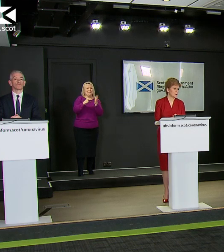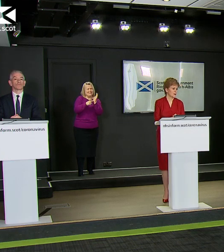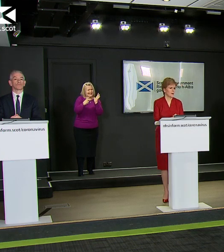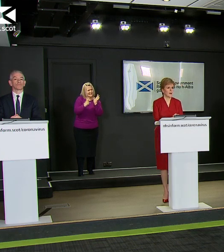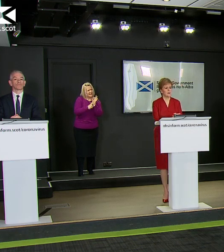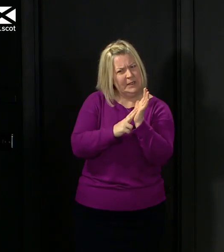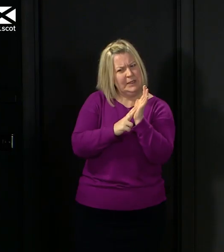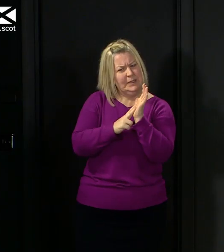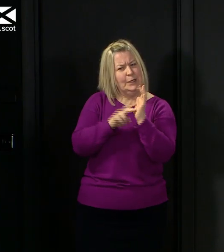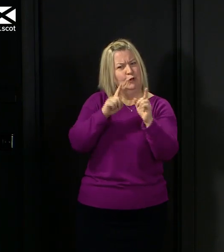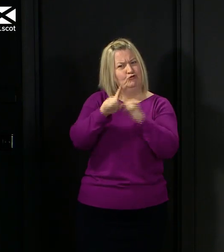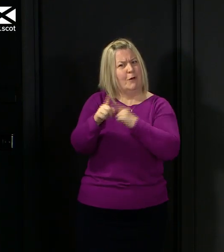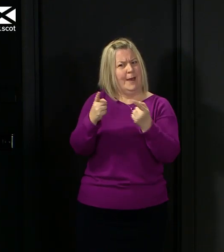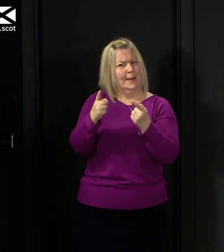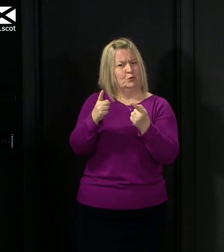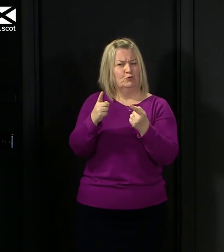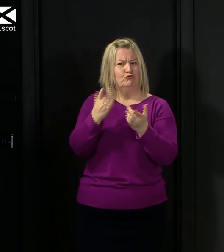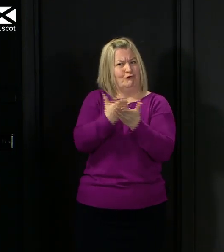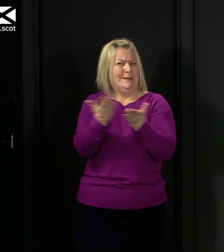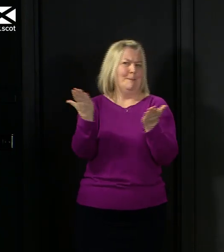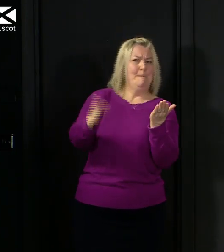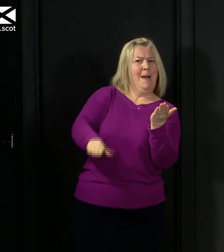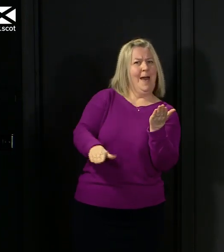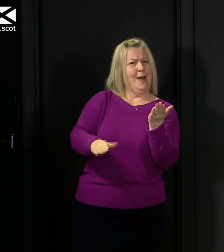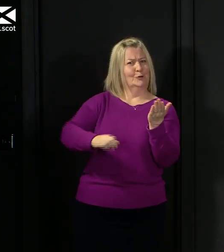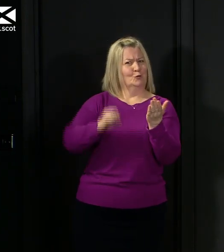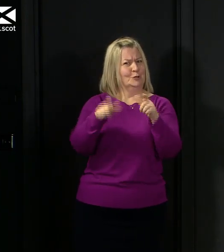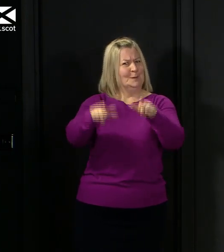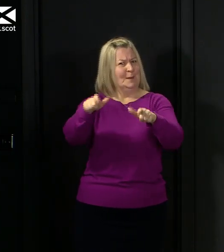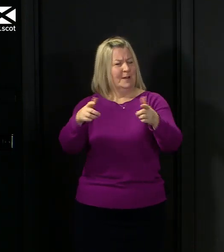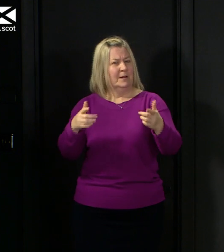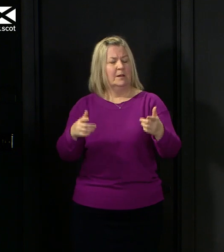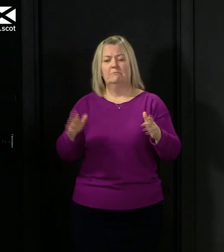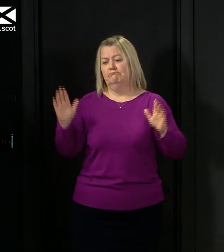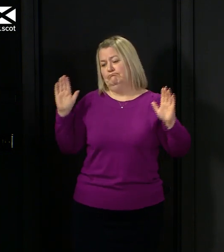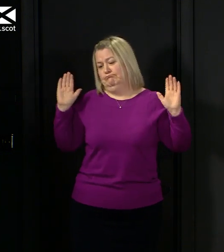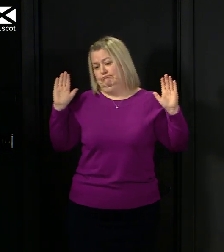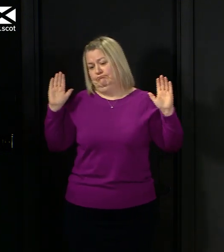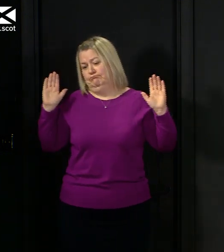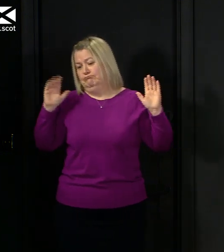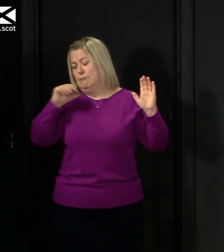I'm not going to comment on the terms and conditions of somebody who has resigned. If